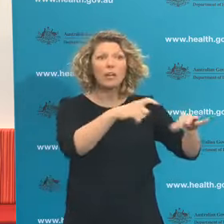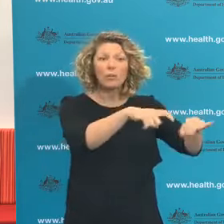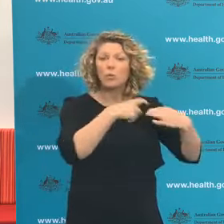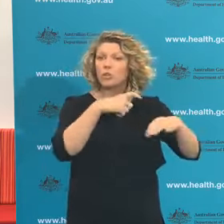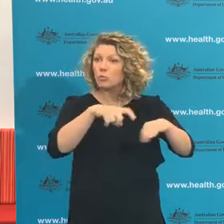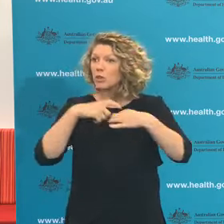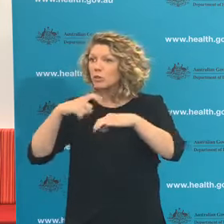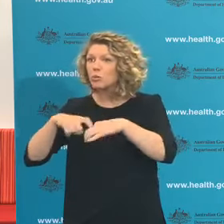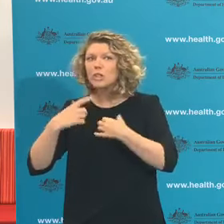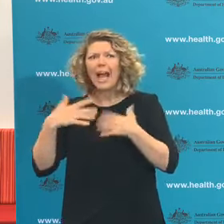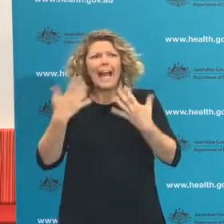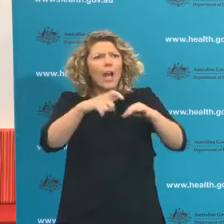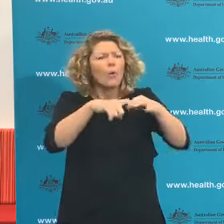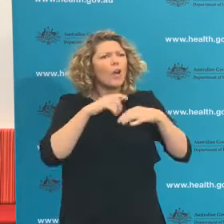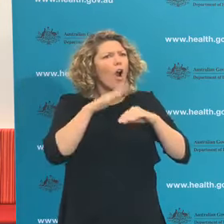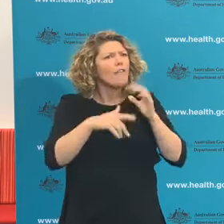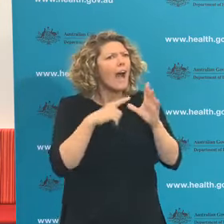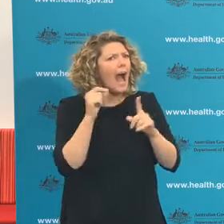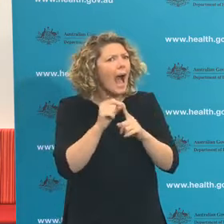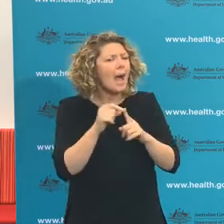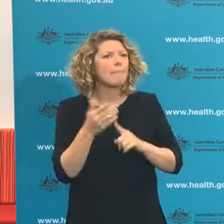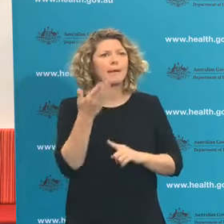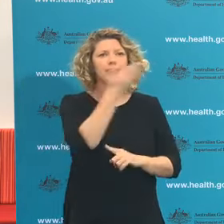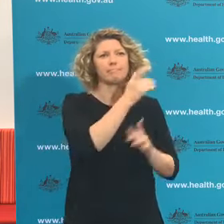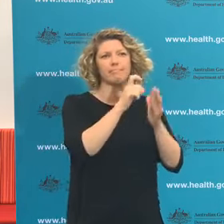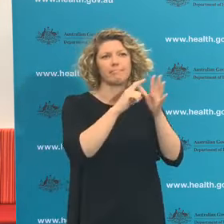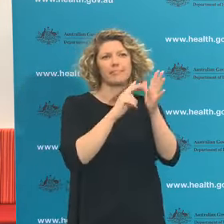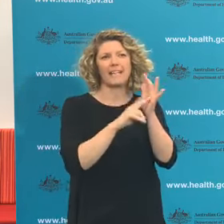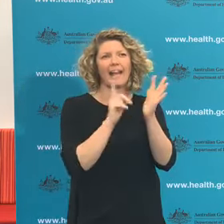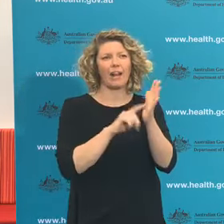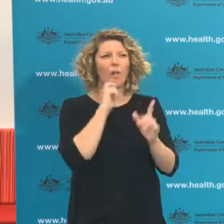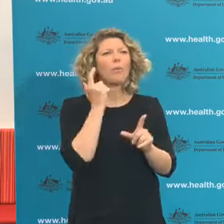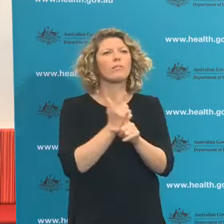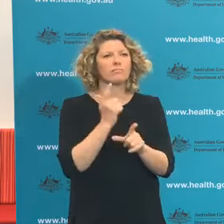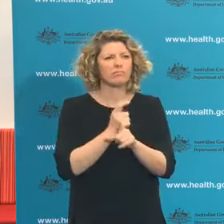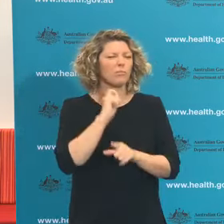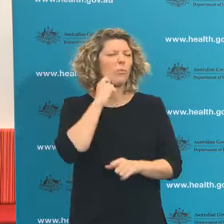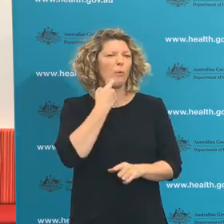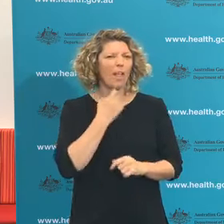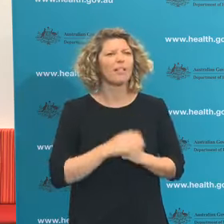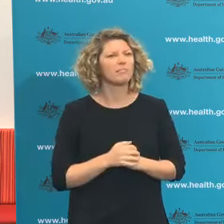questions on the app, Daniel is here to answer them, if they're technical questions.